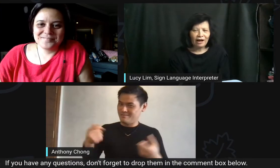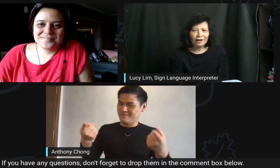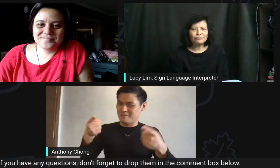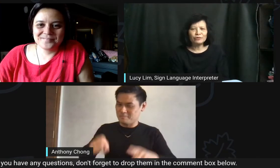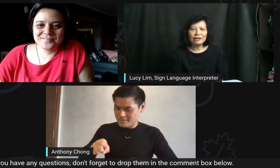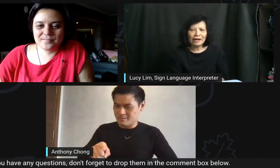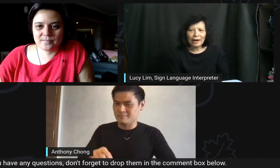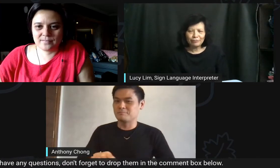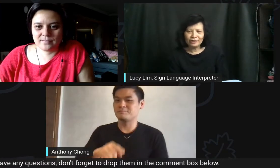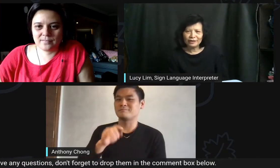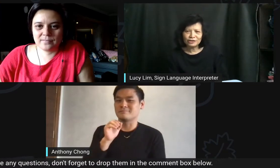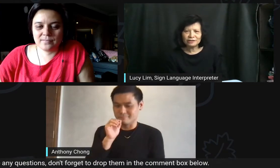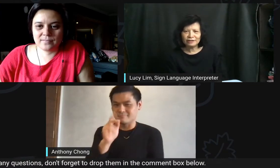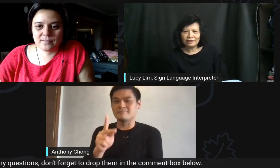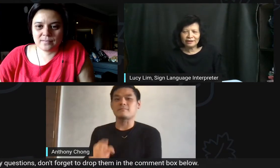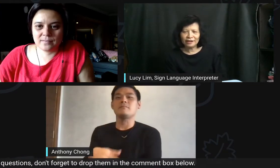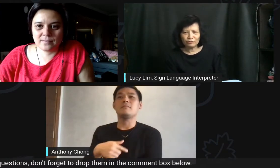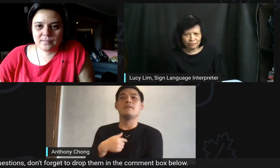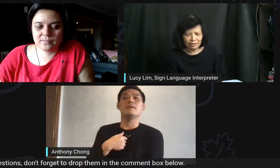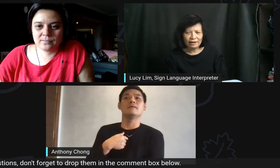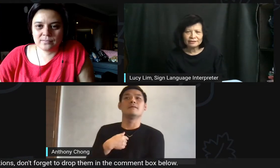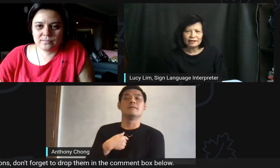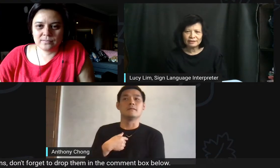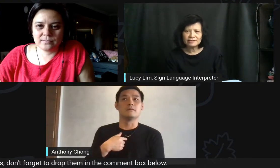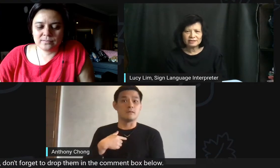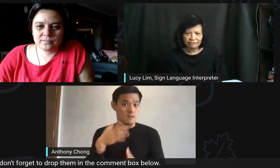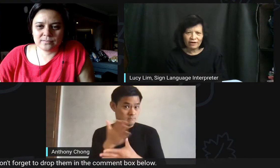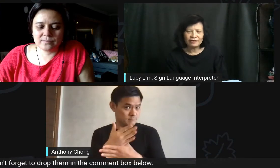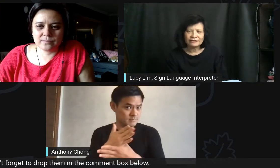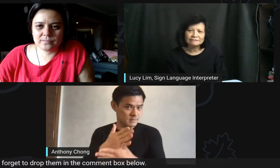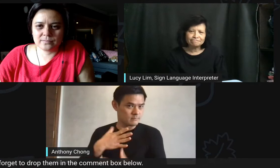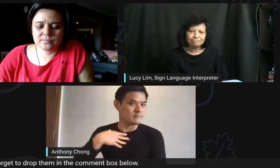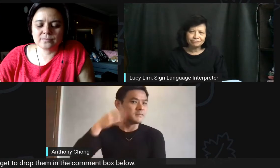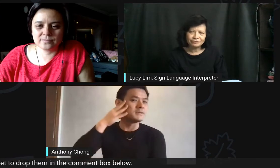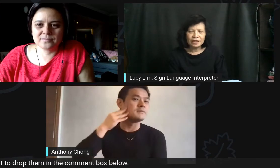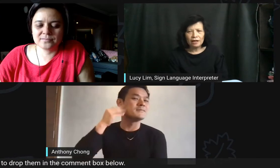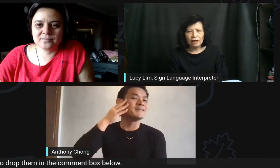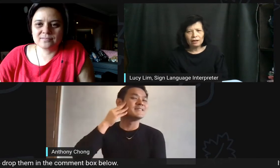I'm really happy actually, Elliane that we met at this event.